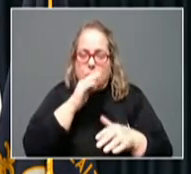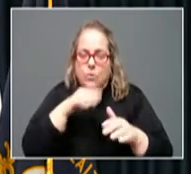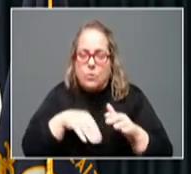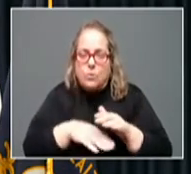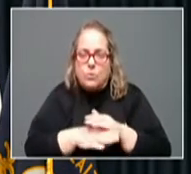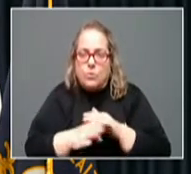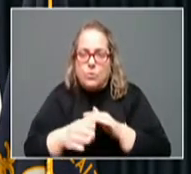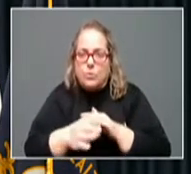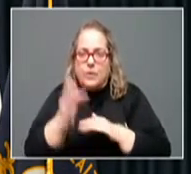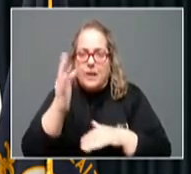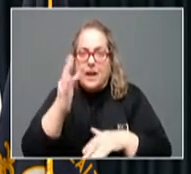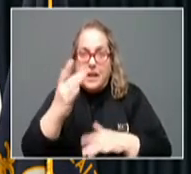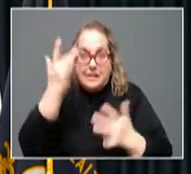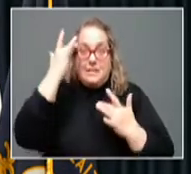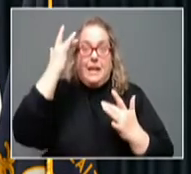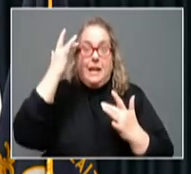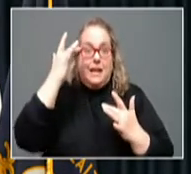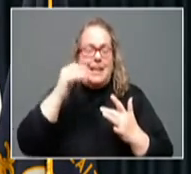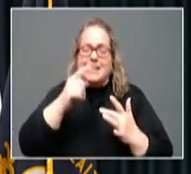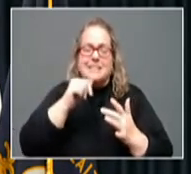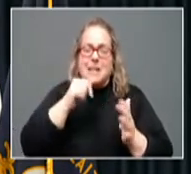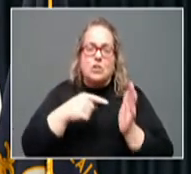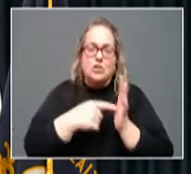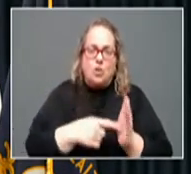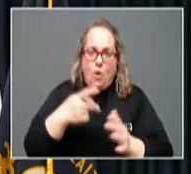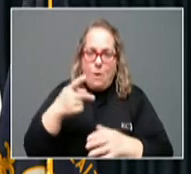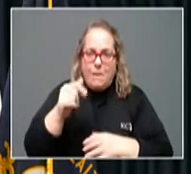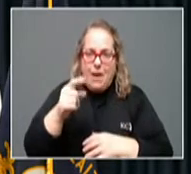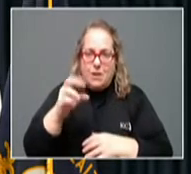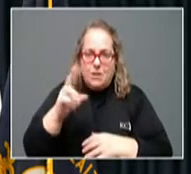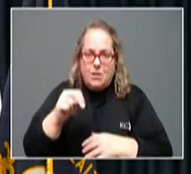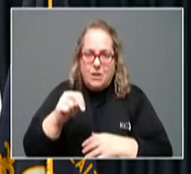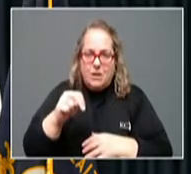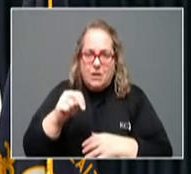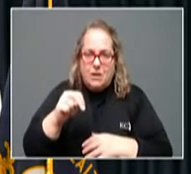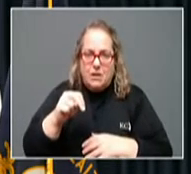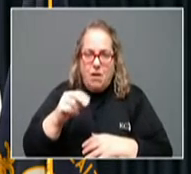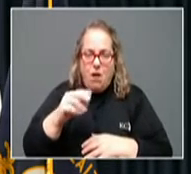couple of the commonly used preliminaries, chain reaction assays.